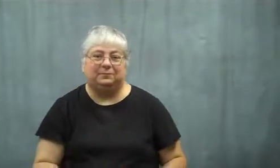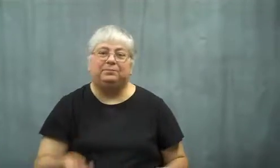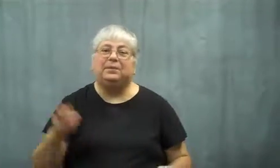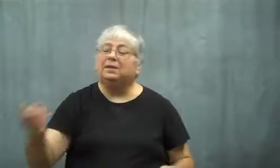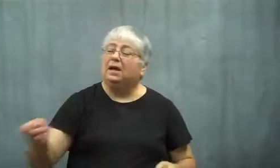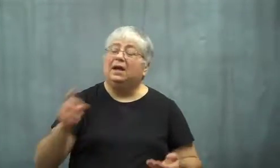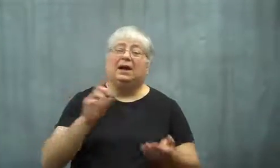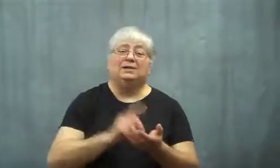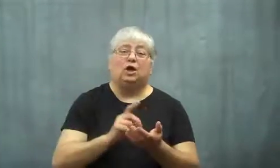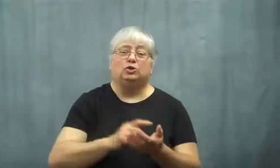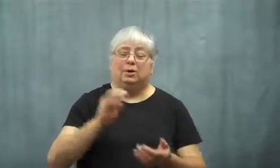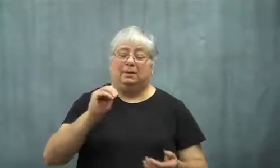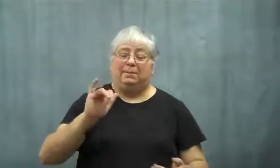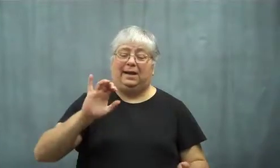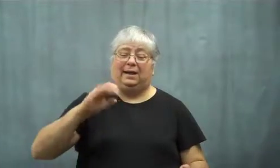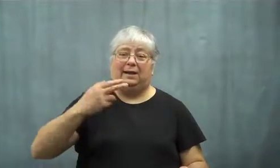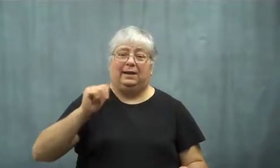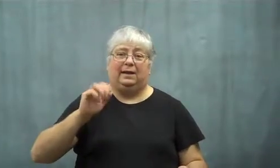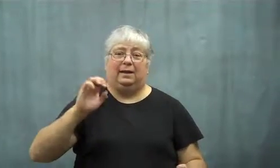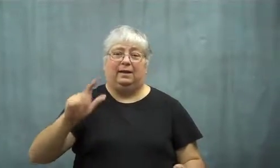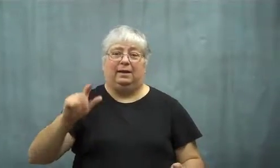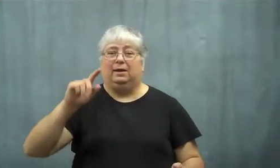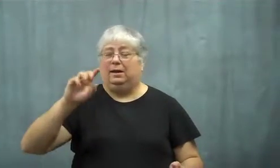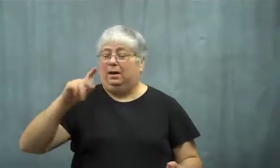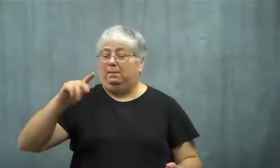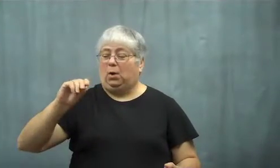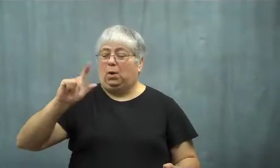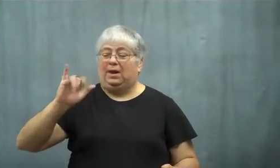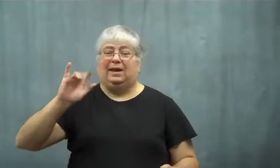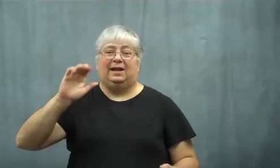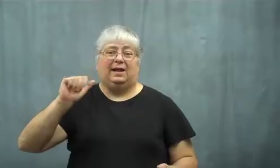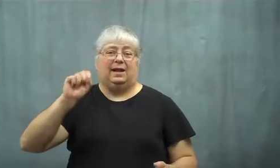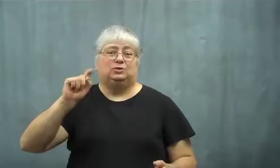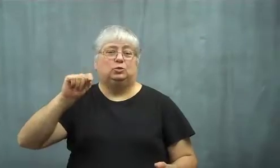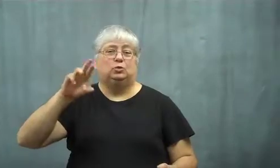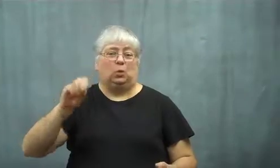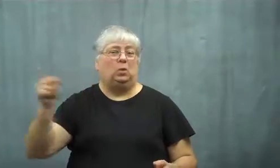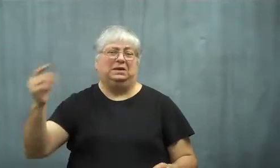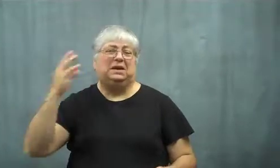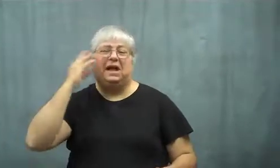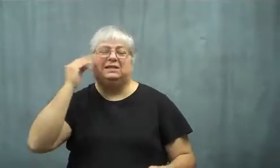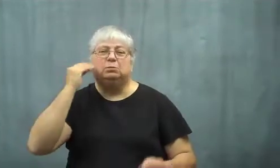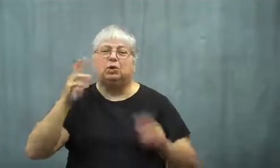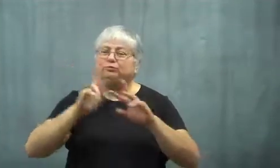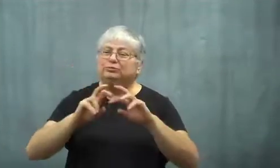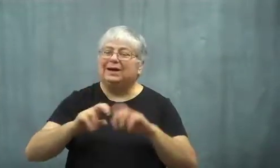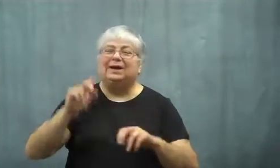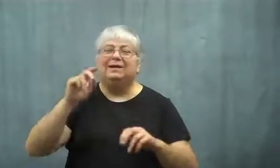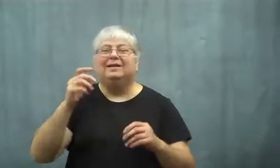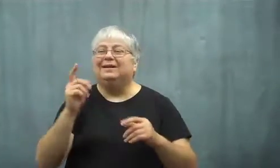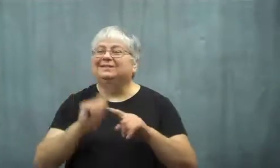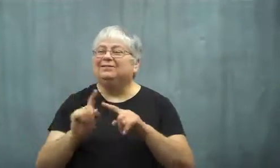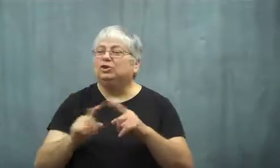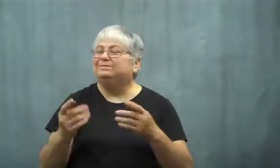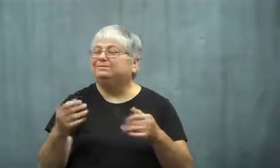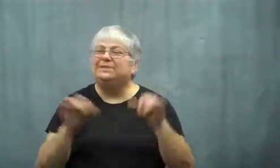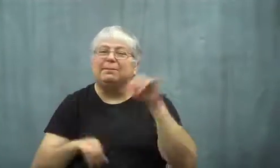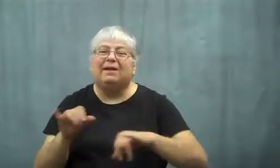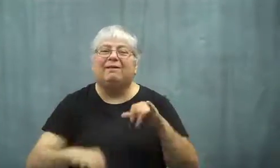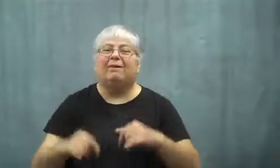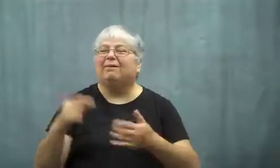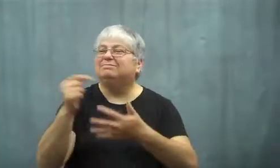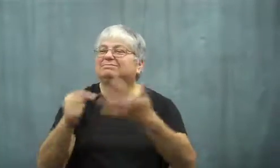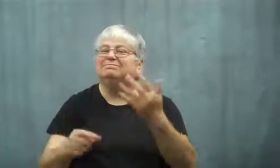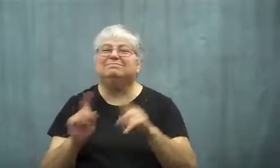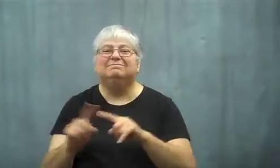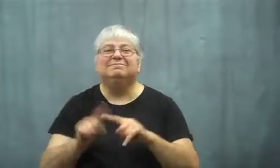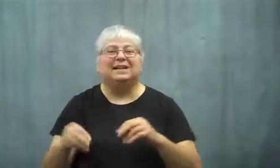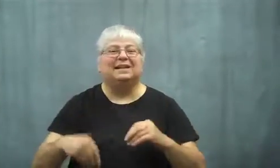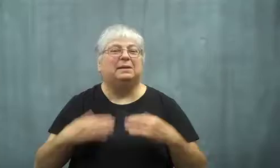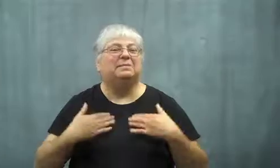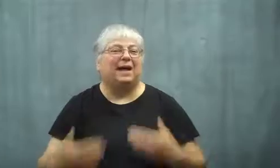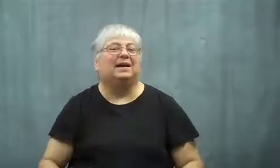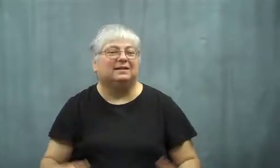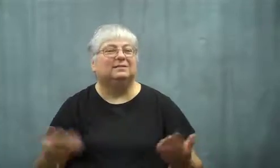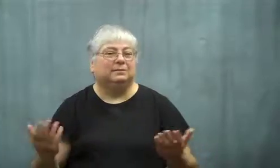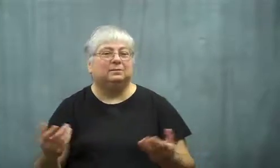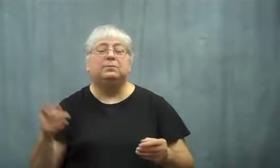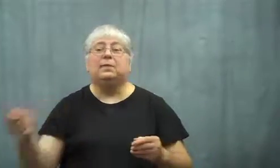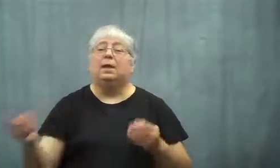Dr. Michael Policastro, a toxicology expert,